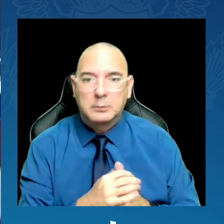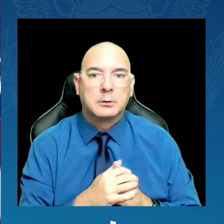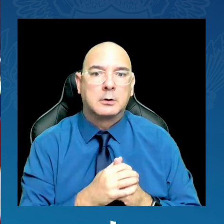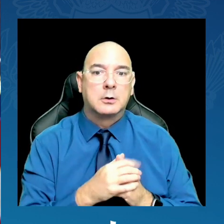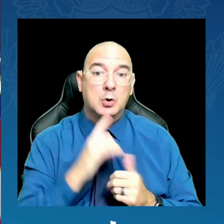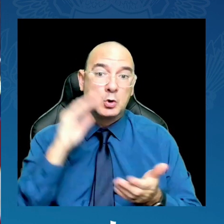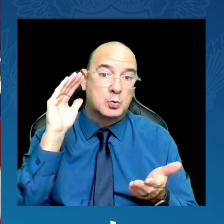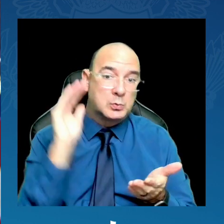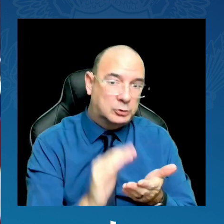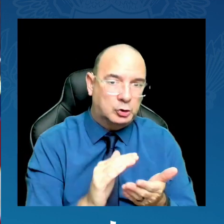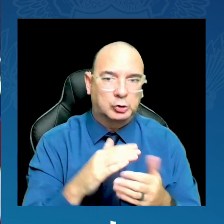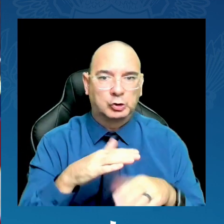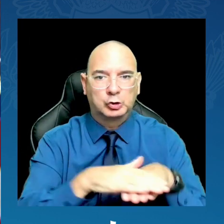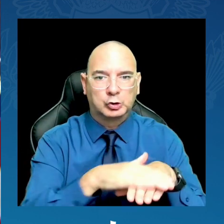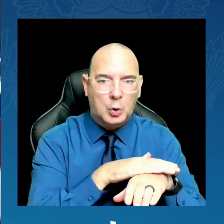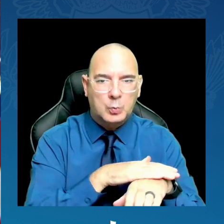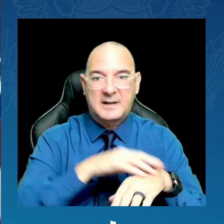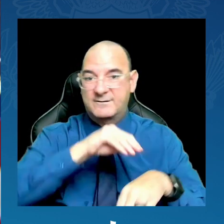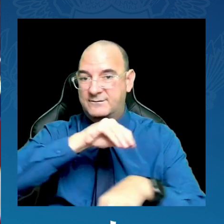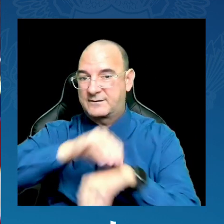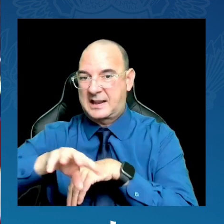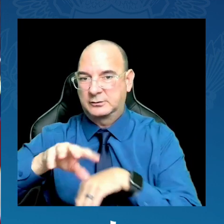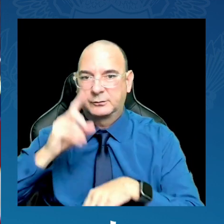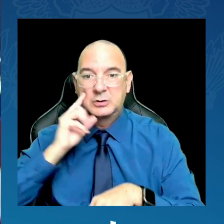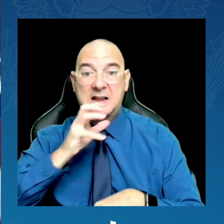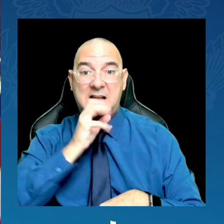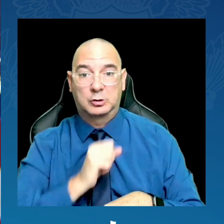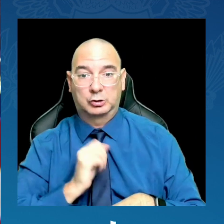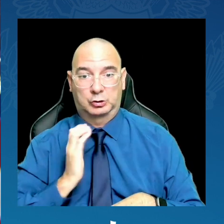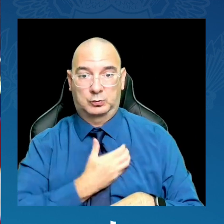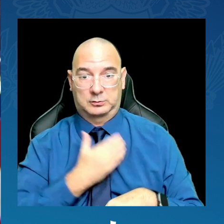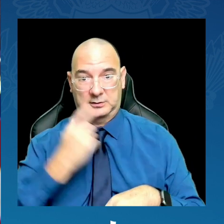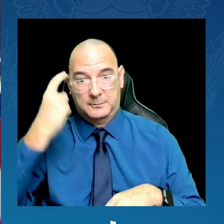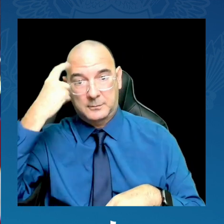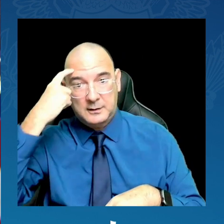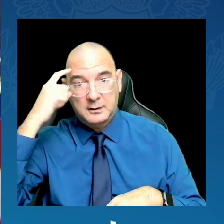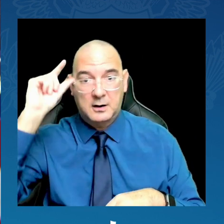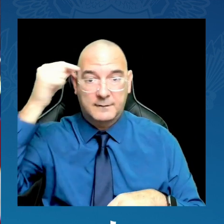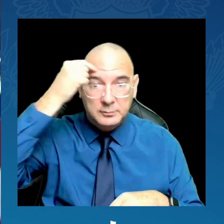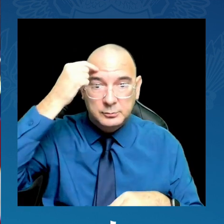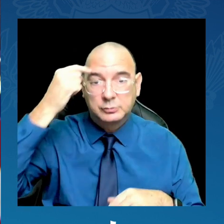So our administration and we all gathered today are committed to continuing that work,